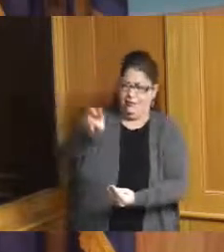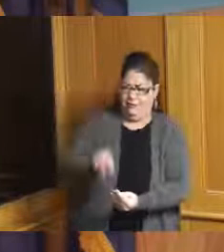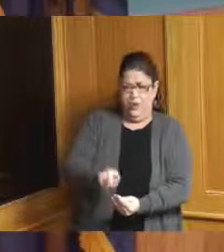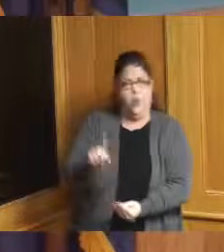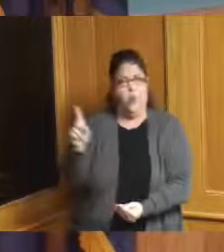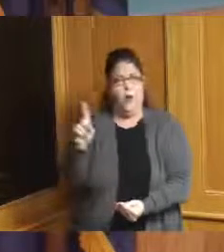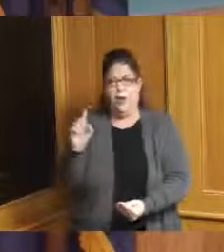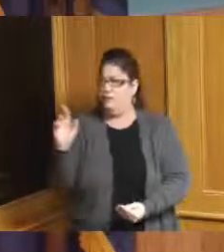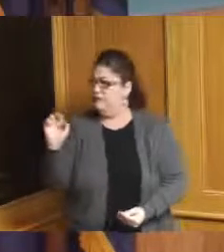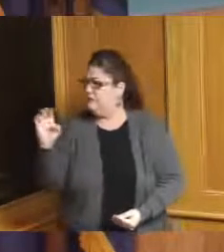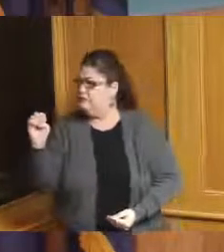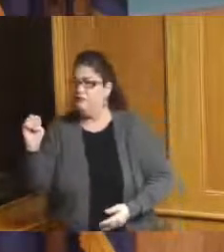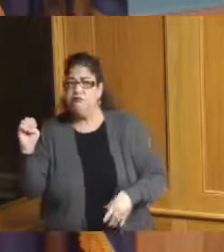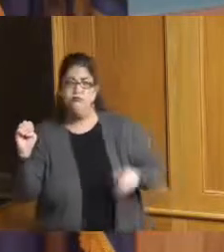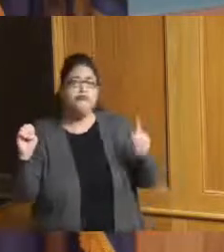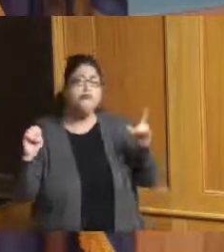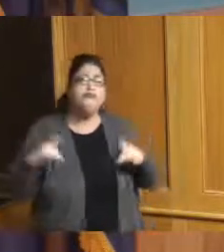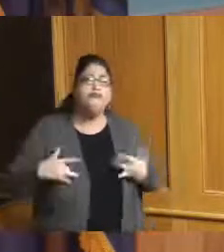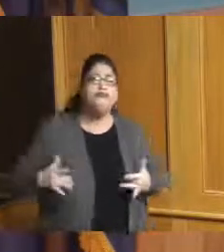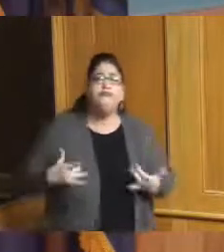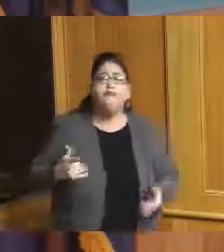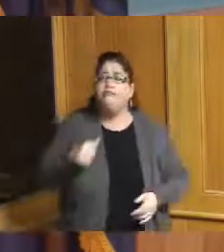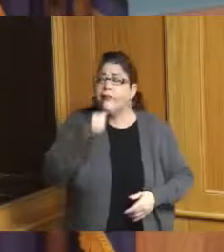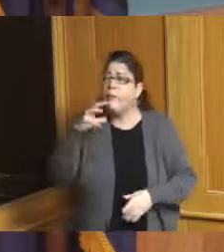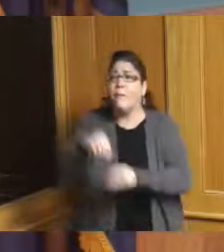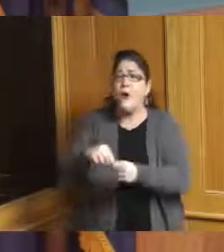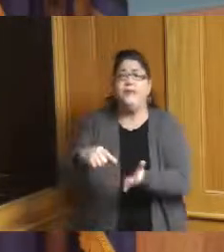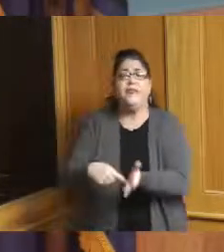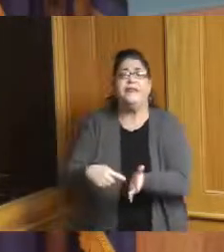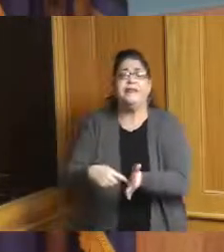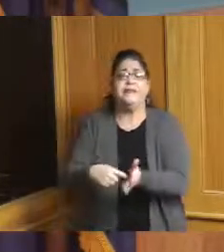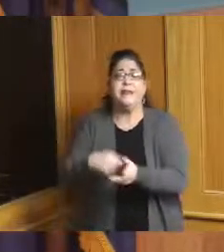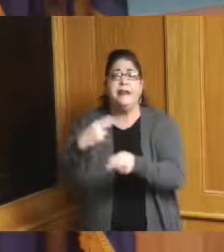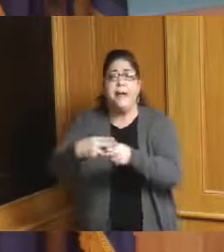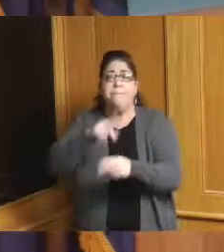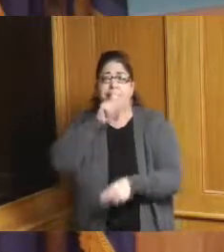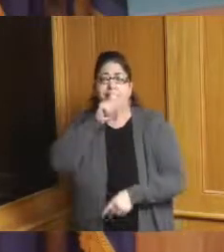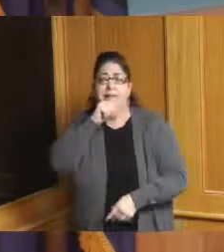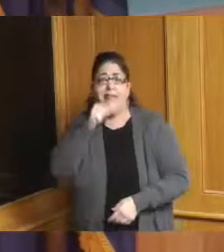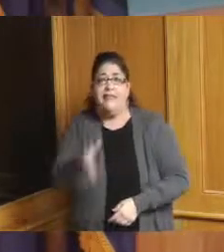a state of emergency if Commissioner Reece wasn't nowhere part of this she was she for helping us in